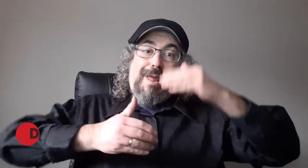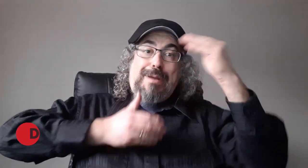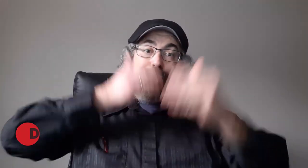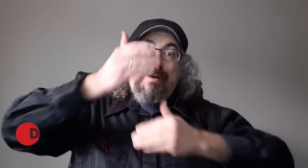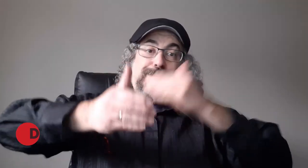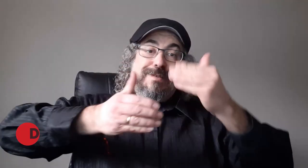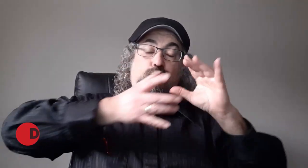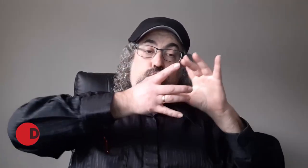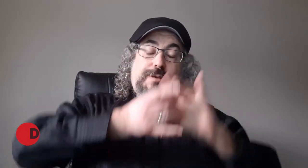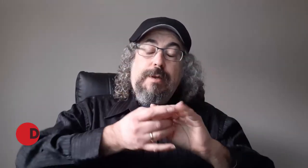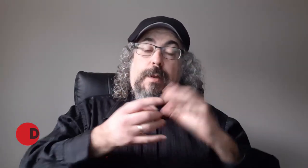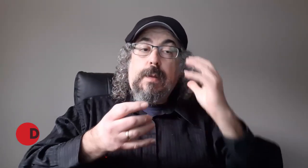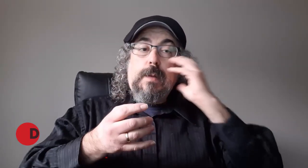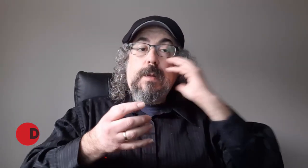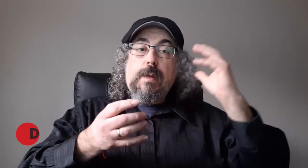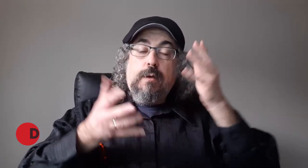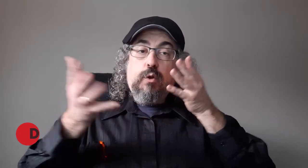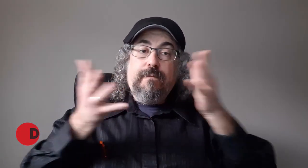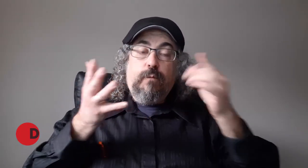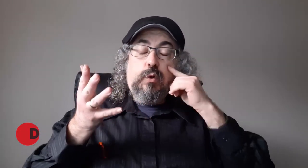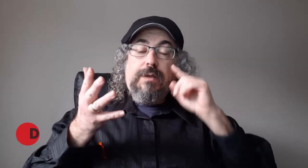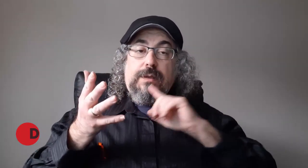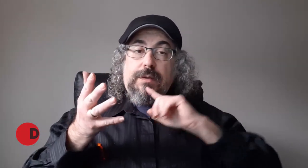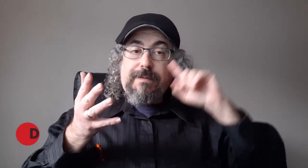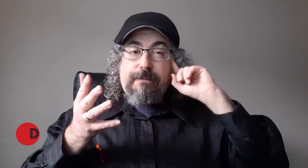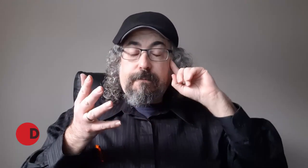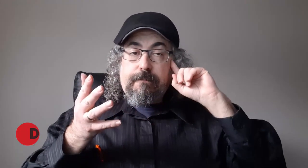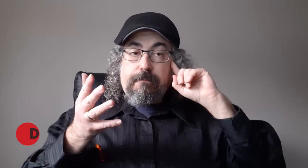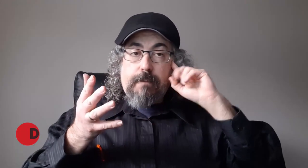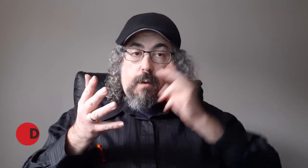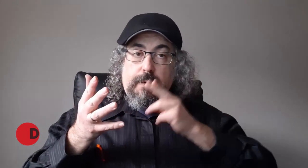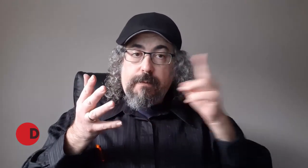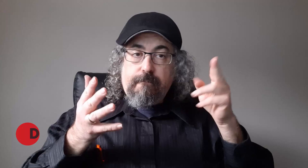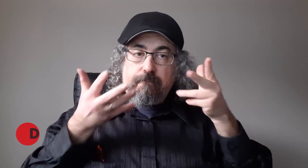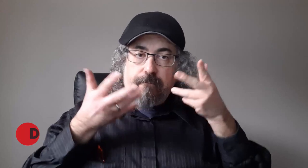The CRTC proceedings related to wireless mobile services for Deaf and